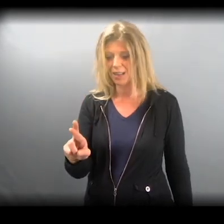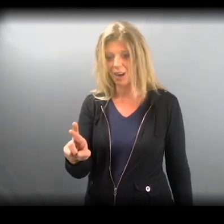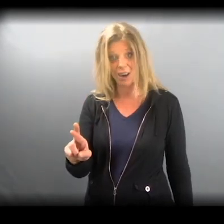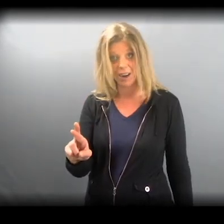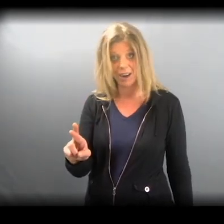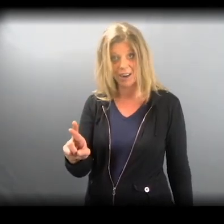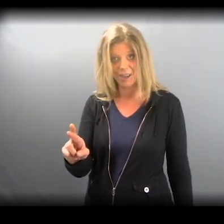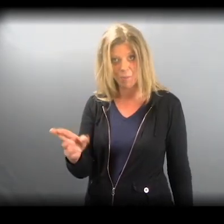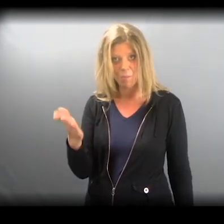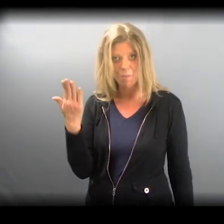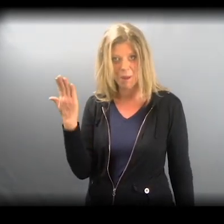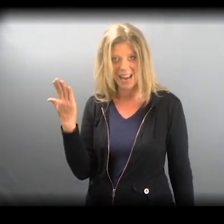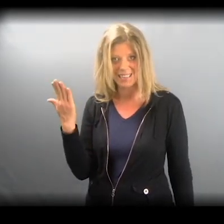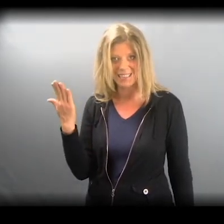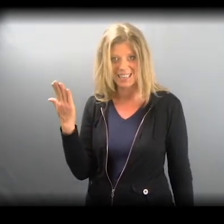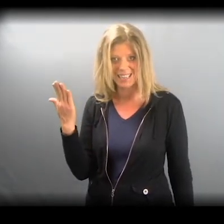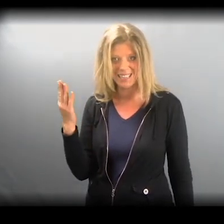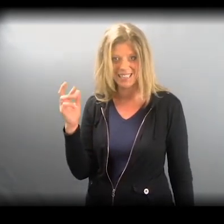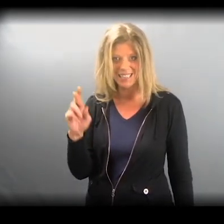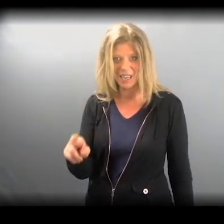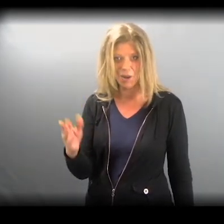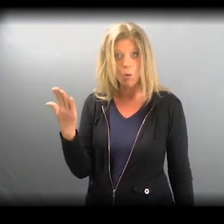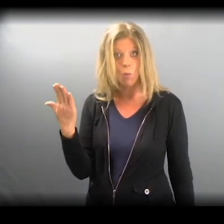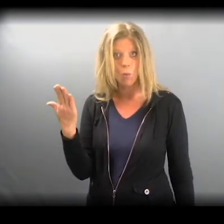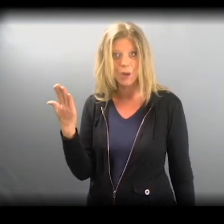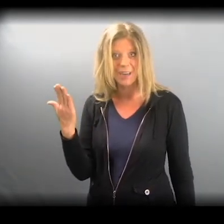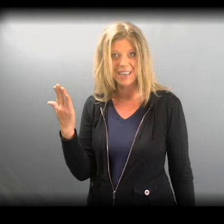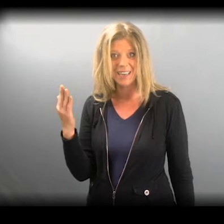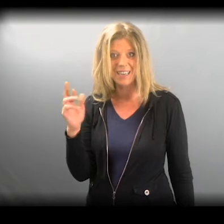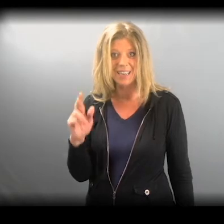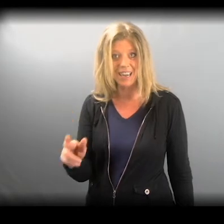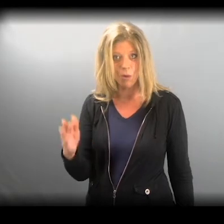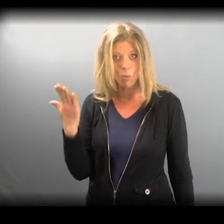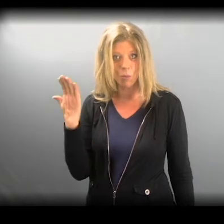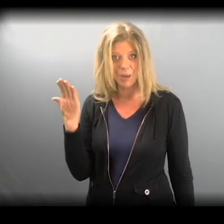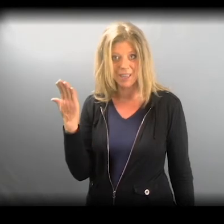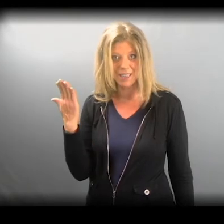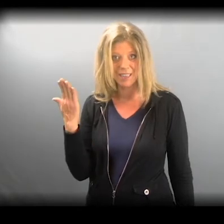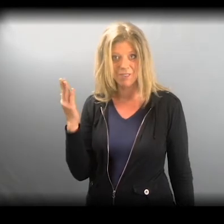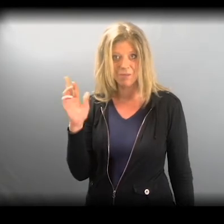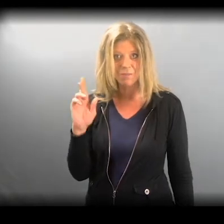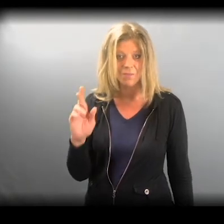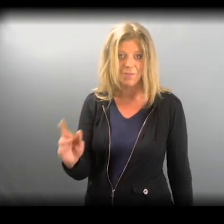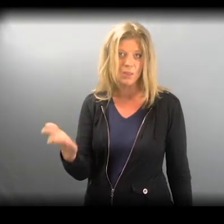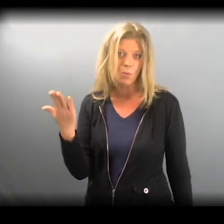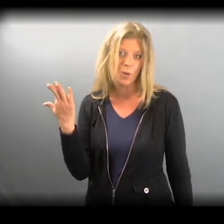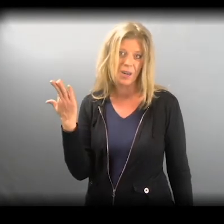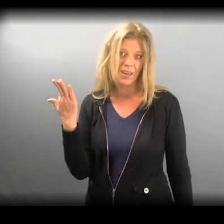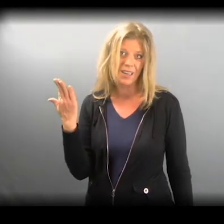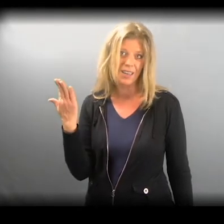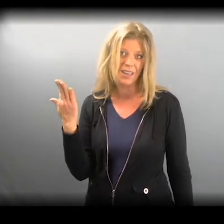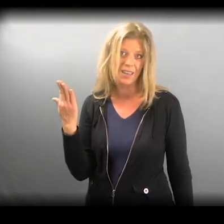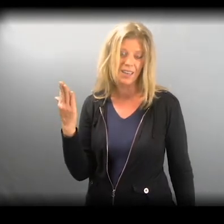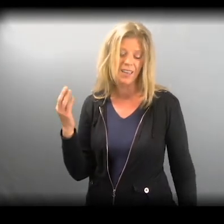ARE Past tense. WERE